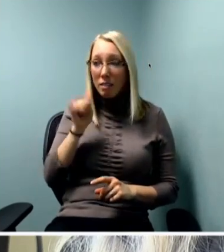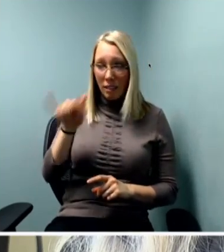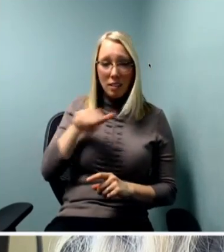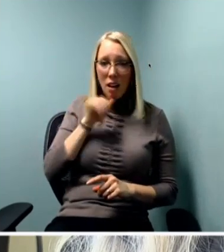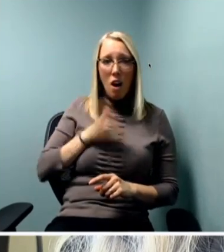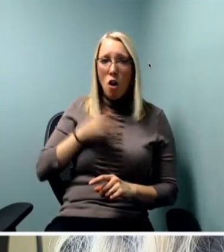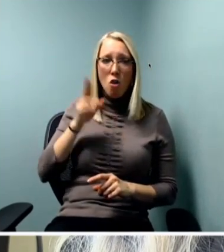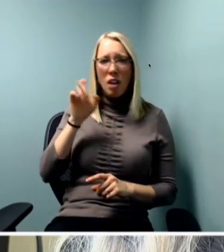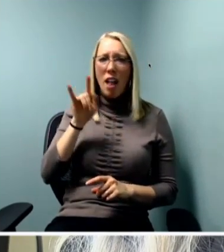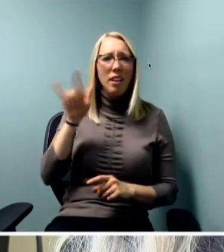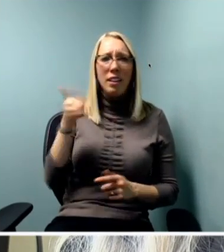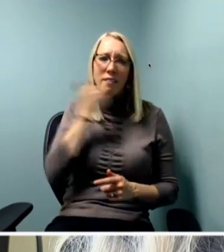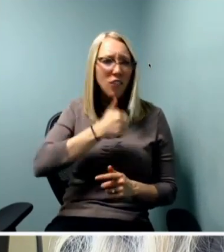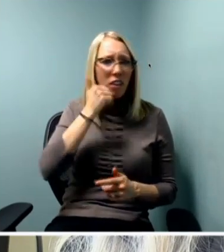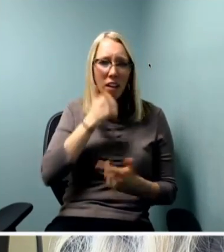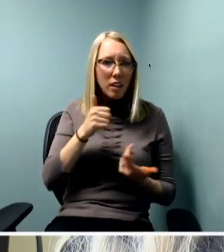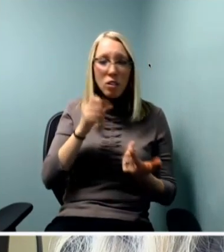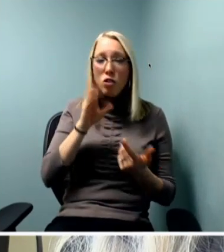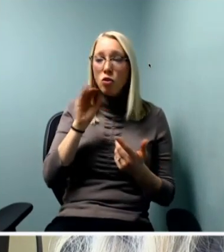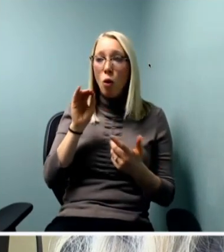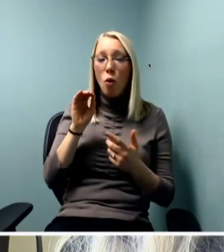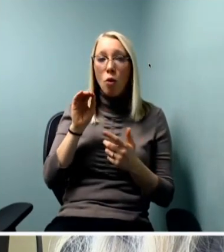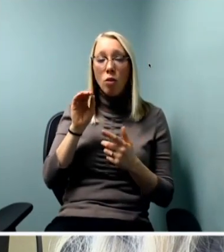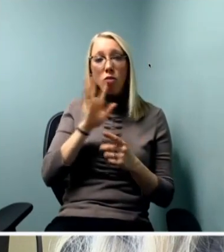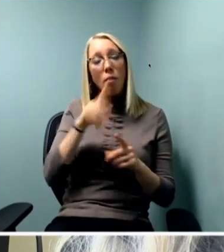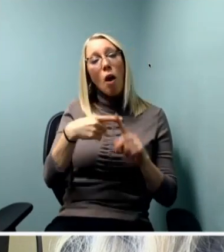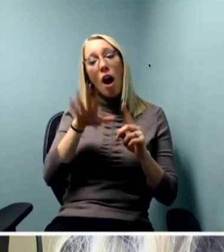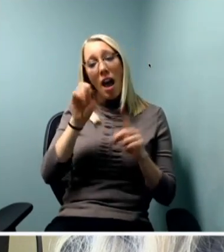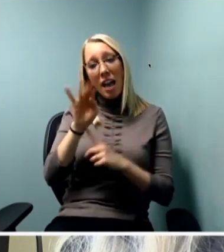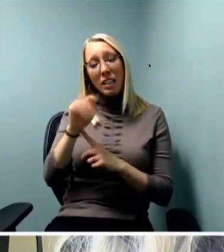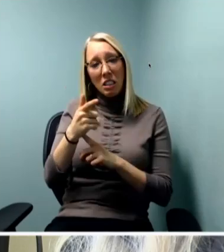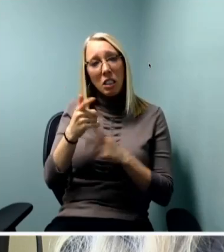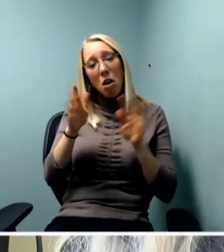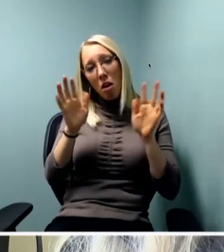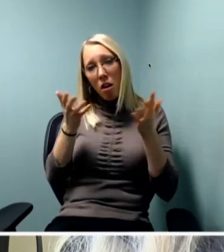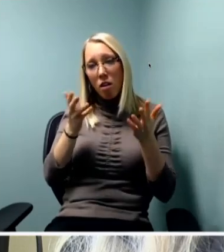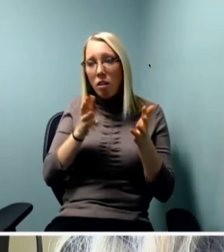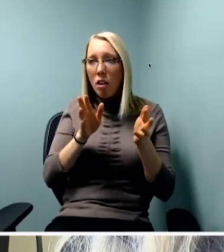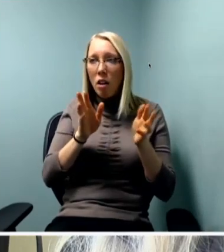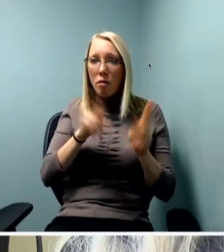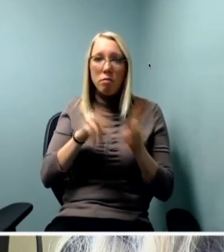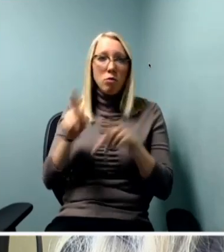So the casting issue is analogous to having a white man play an Asian.